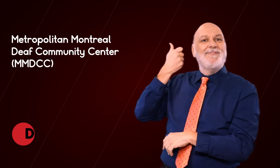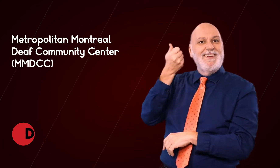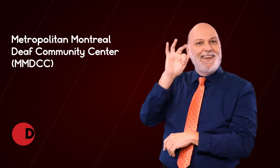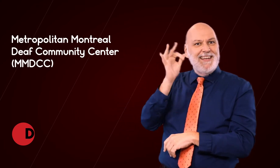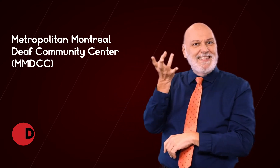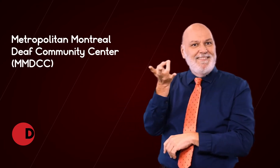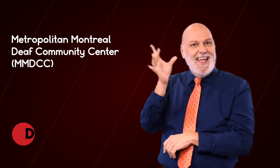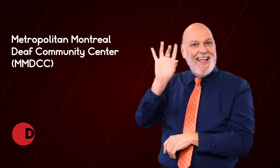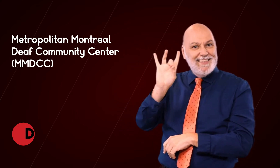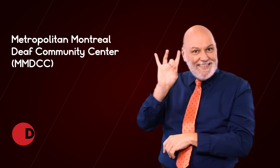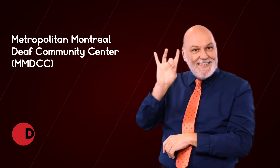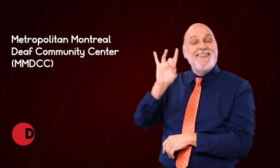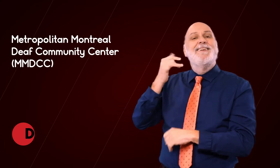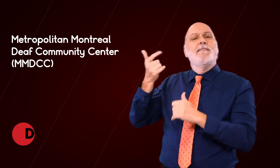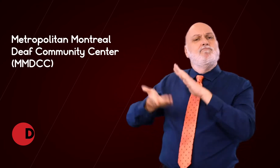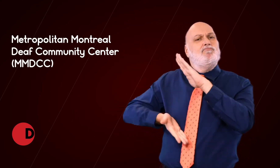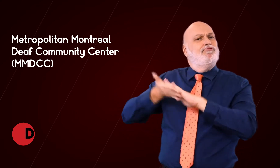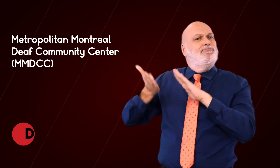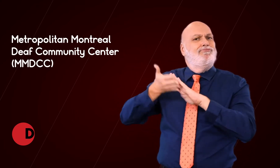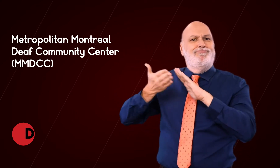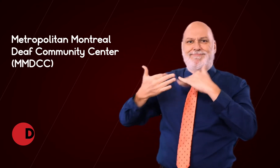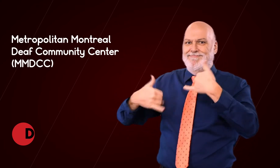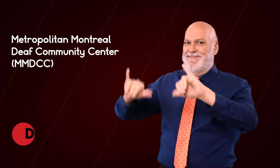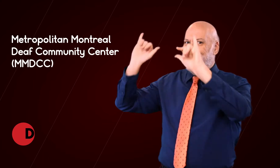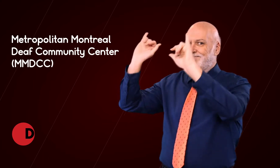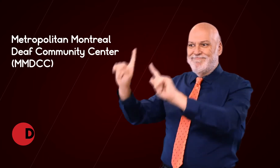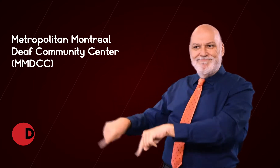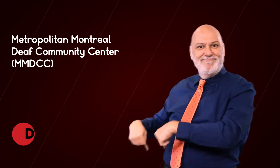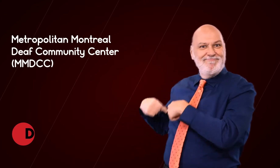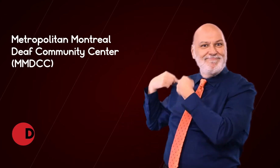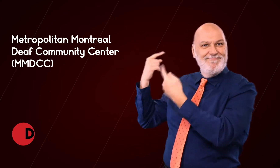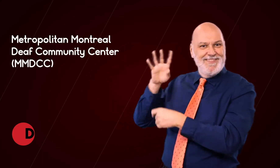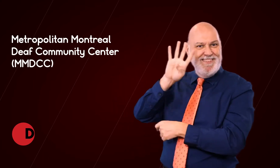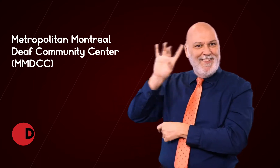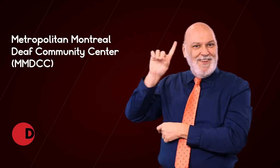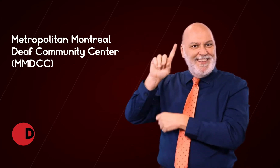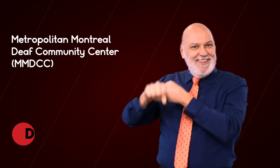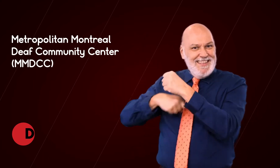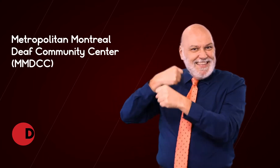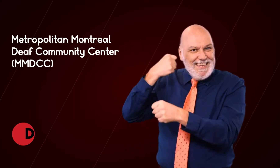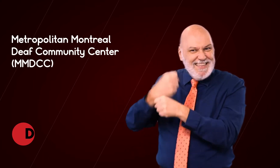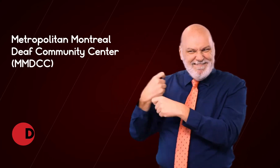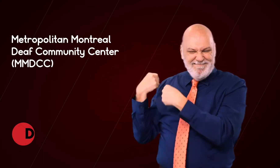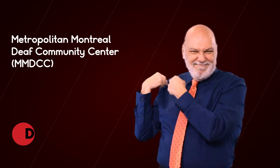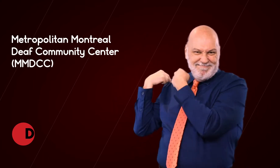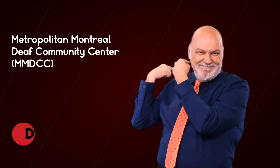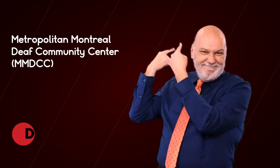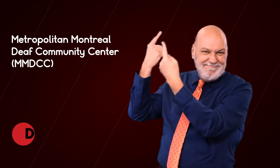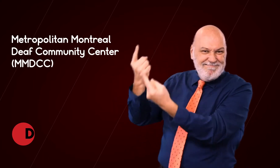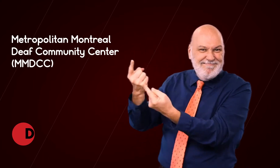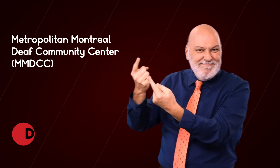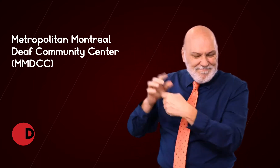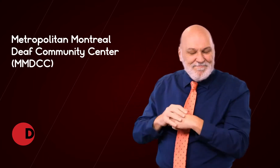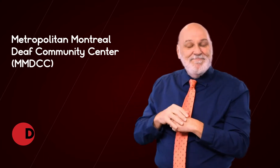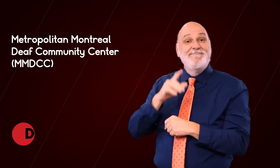which was formed in 1978 and now in its 41st year,